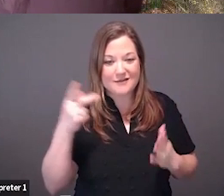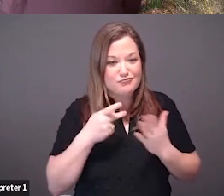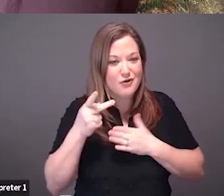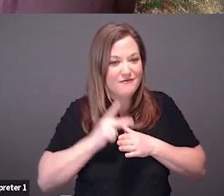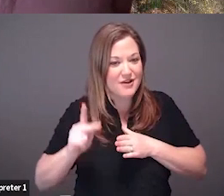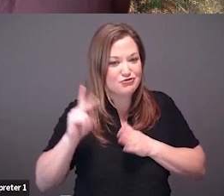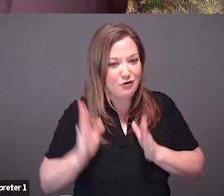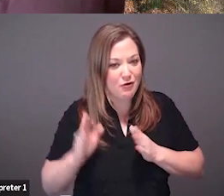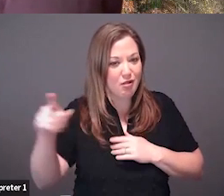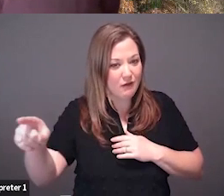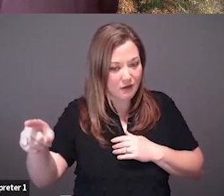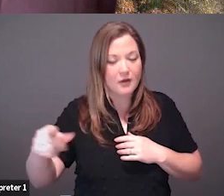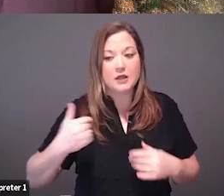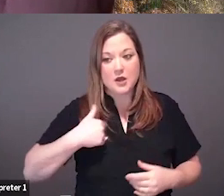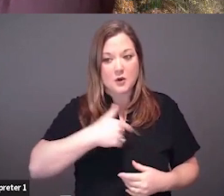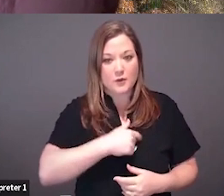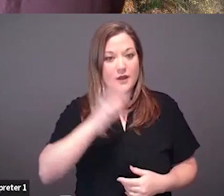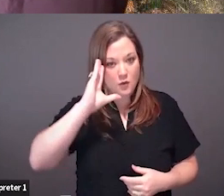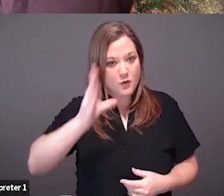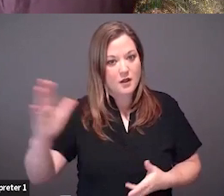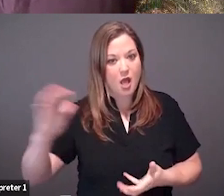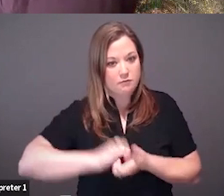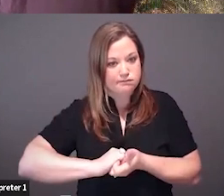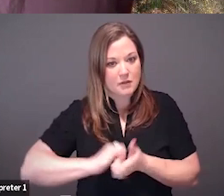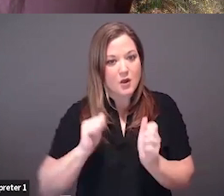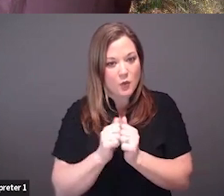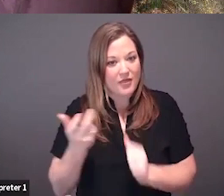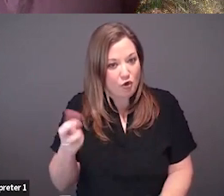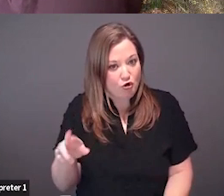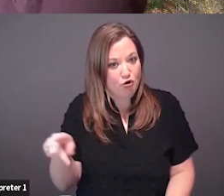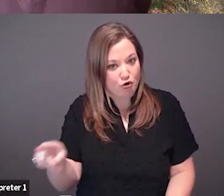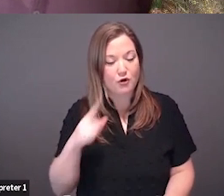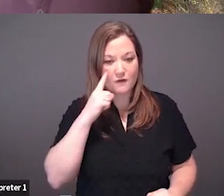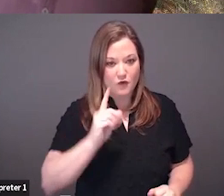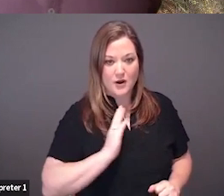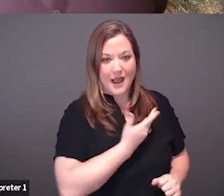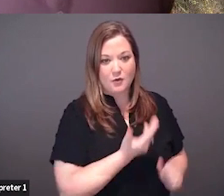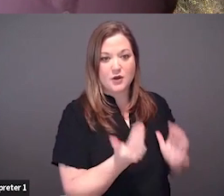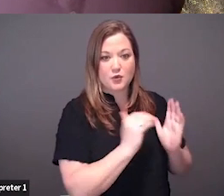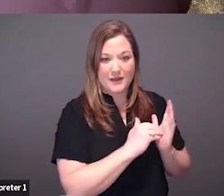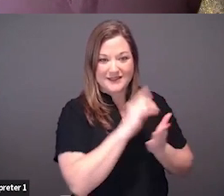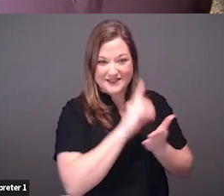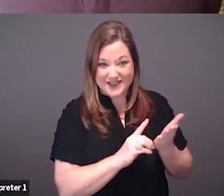We will be working closely with her as we redesign the website. She will certainly be testing.